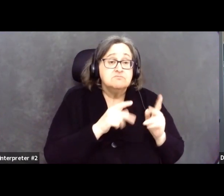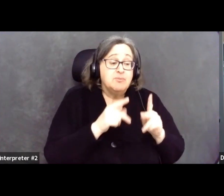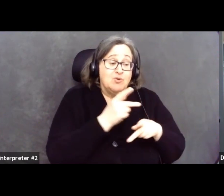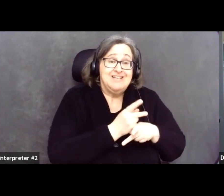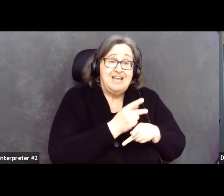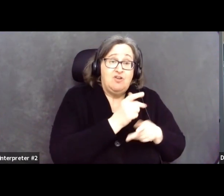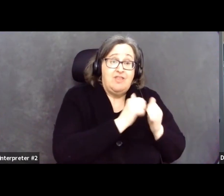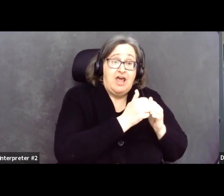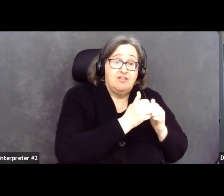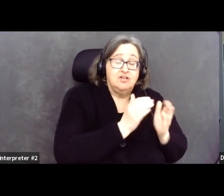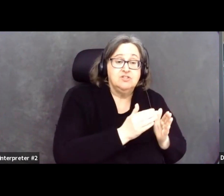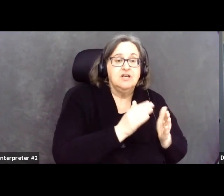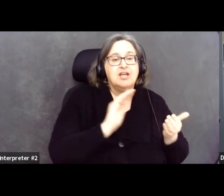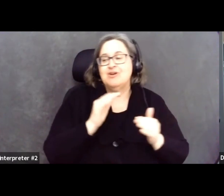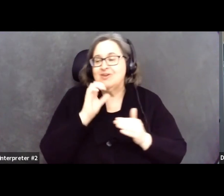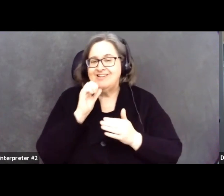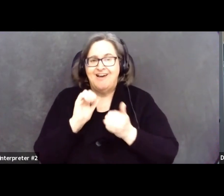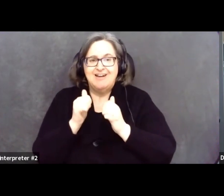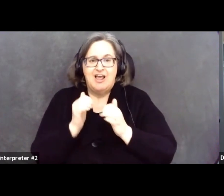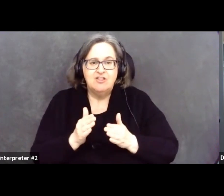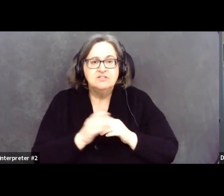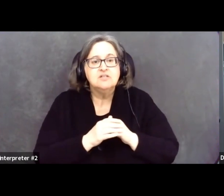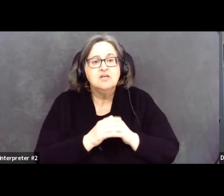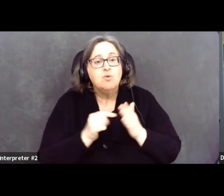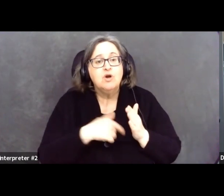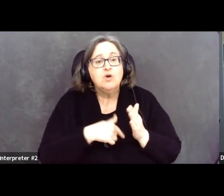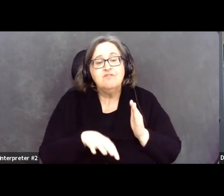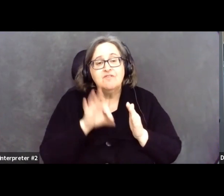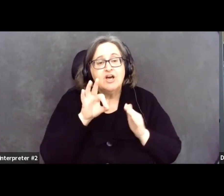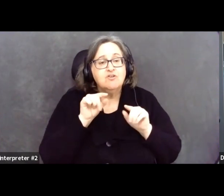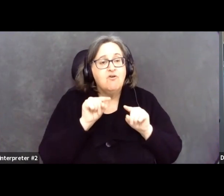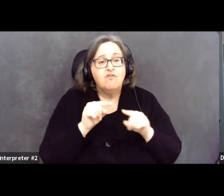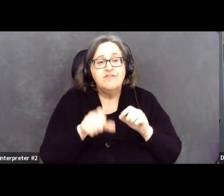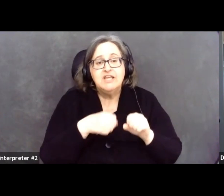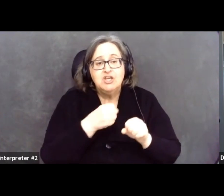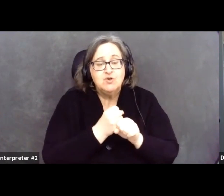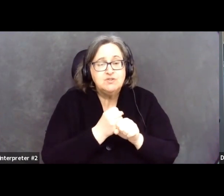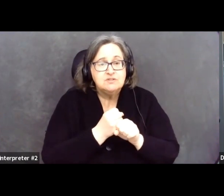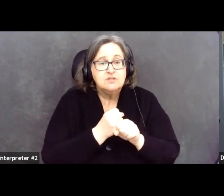better than our nonathletes. What we have found over the years is that the students who